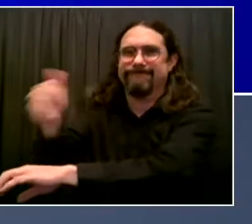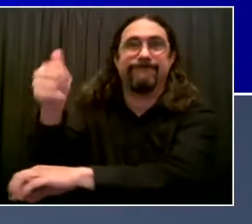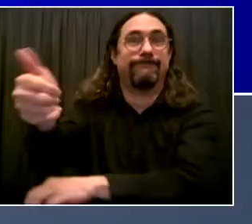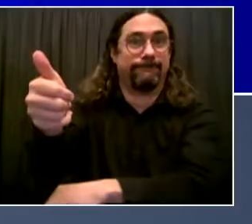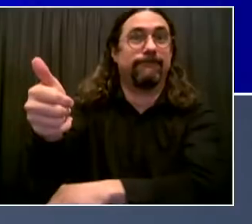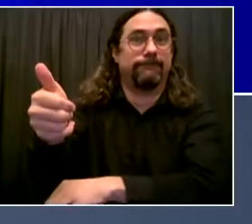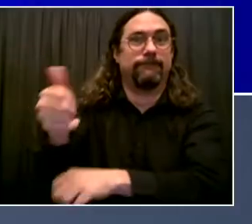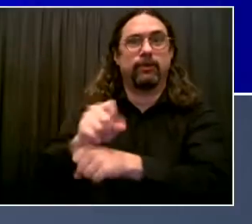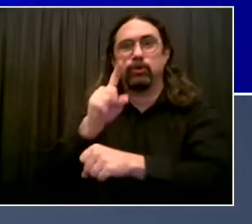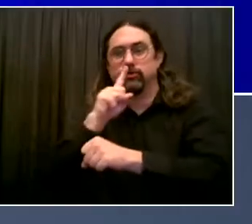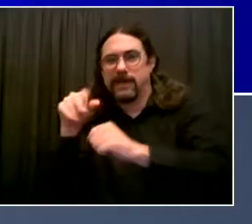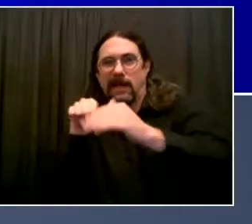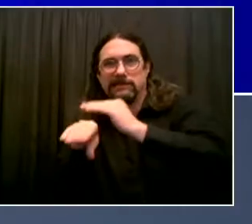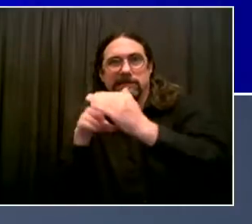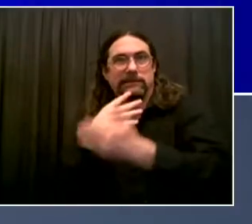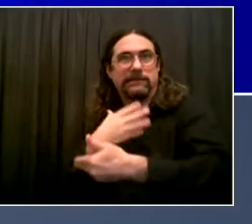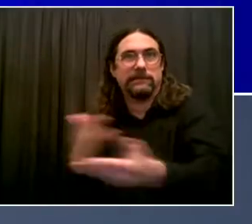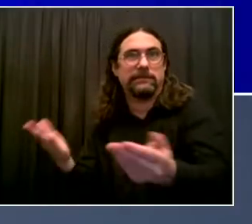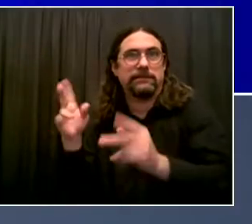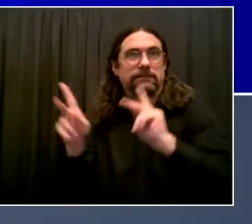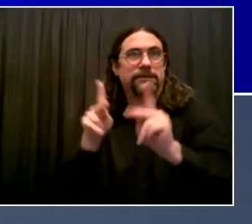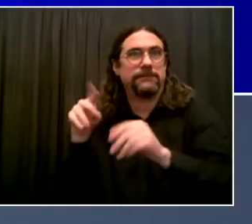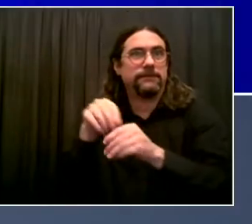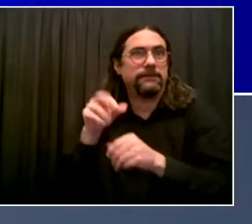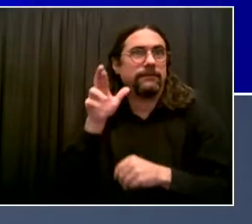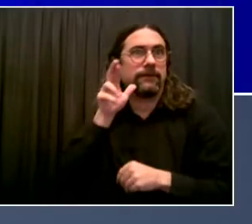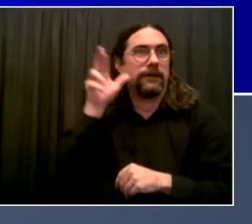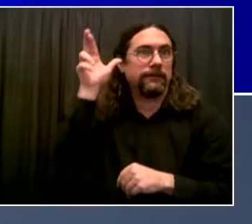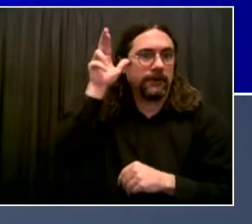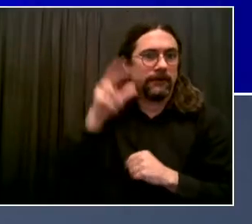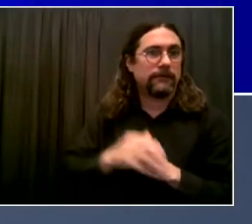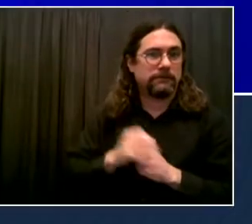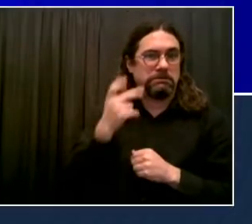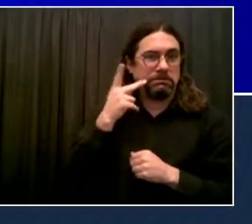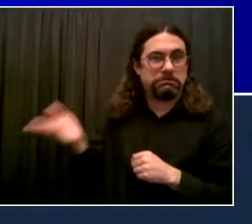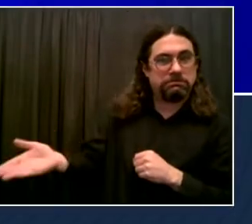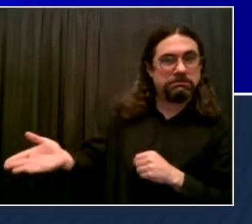HASN'T GOTTEN FAIR SHARE. WE ARE MAKING SURE THERE ARE ENOUGH IS THE RESIDENTS AND